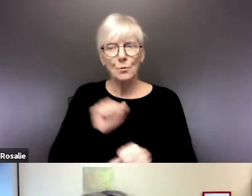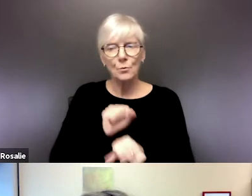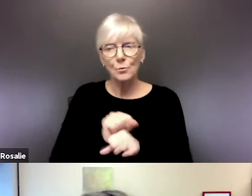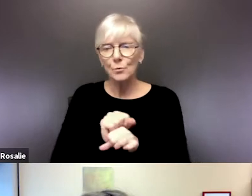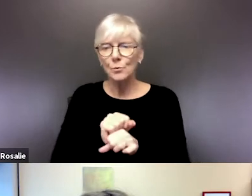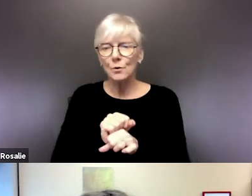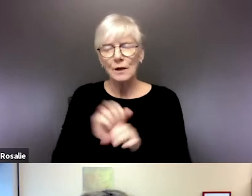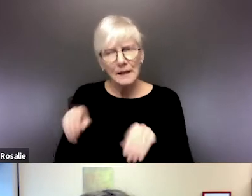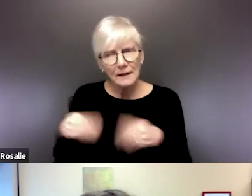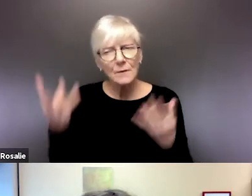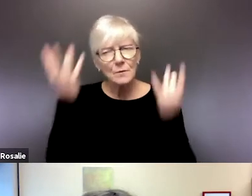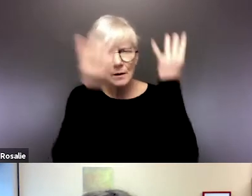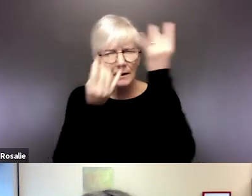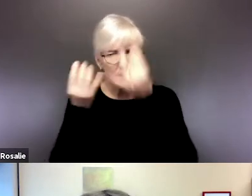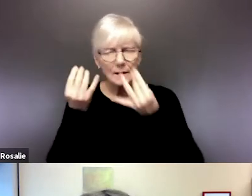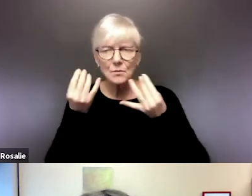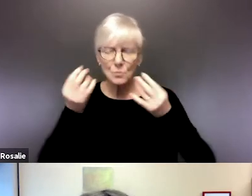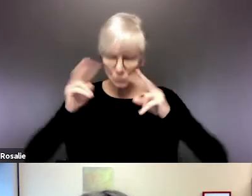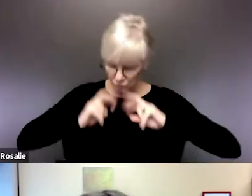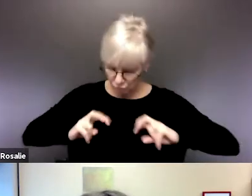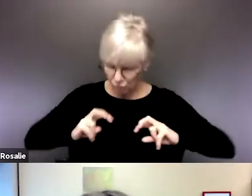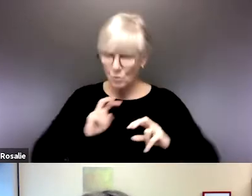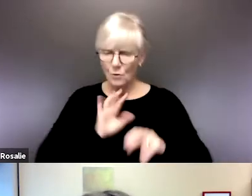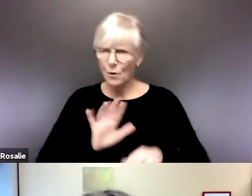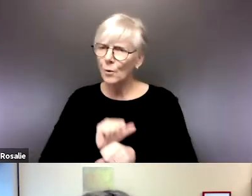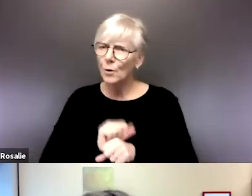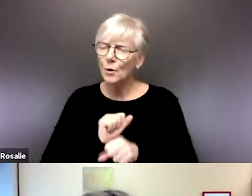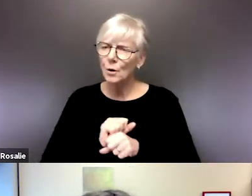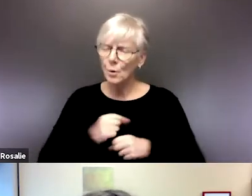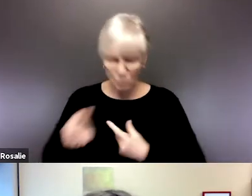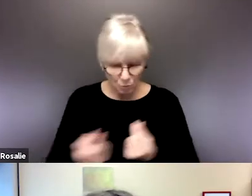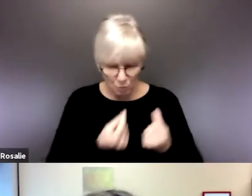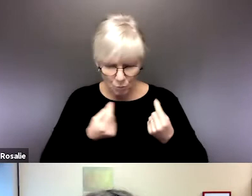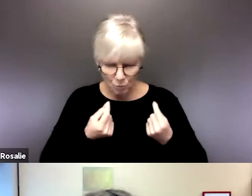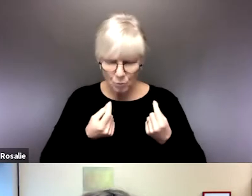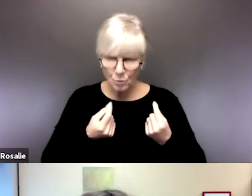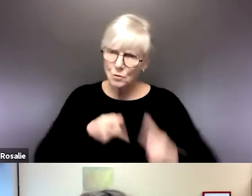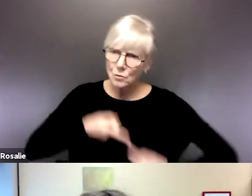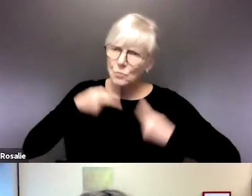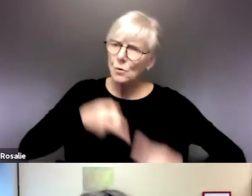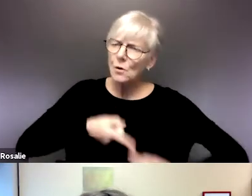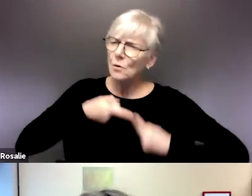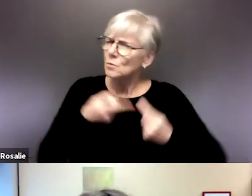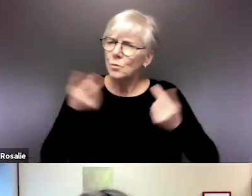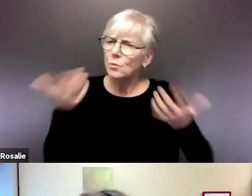the possibility to examine his work, what he does, what difficulty he has, what makes sense for him